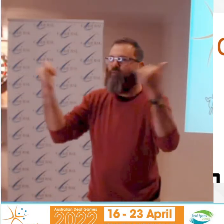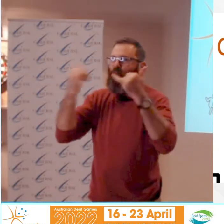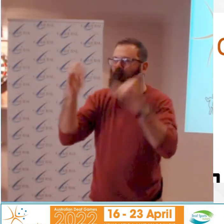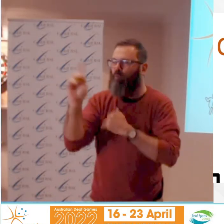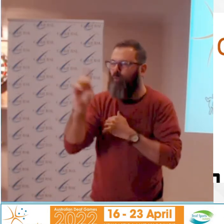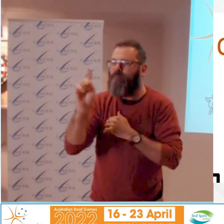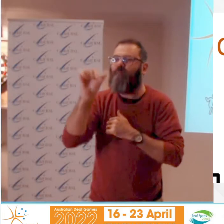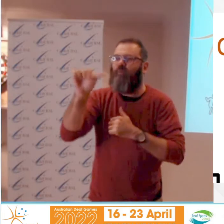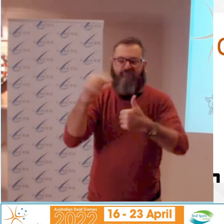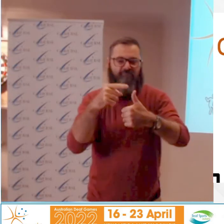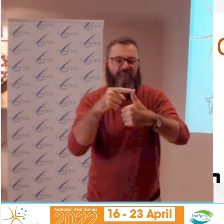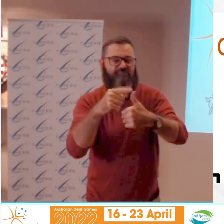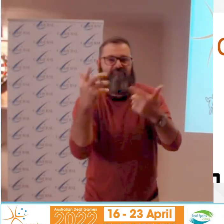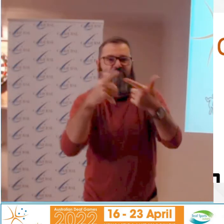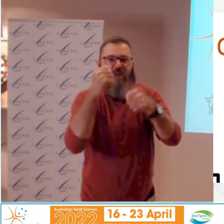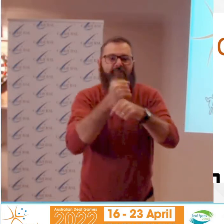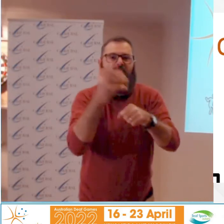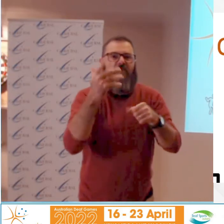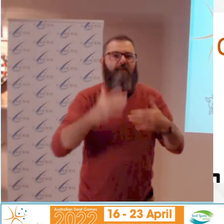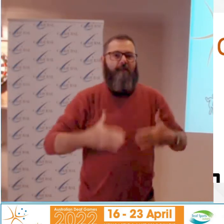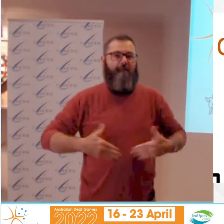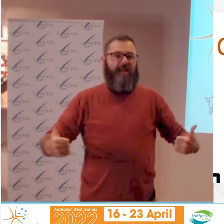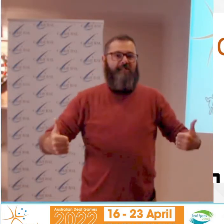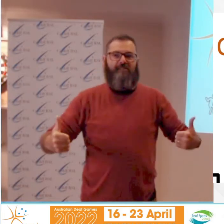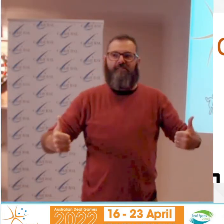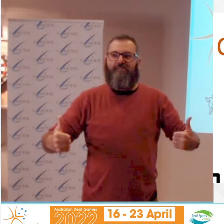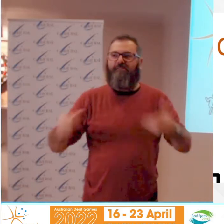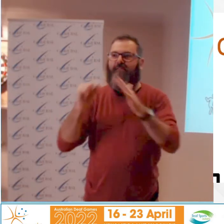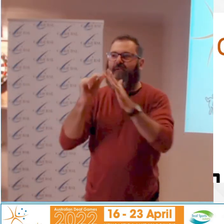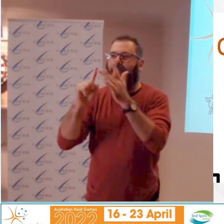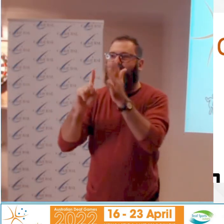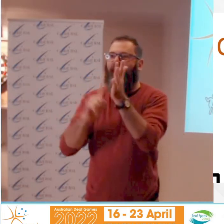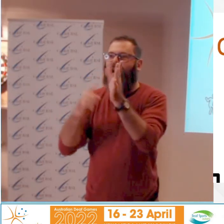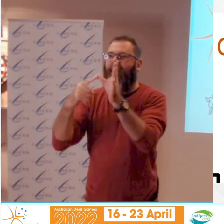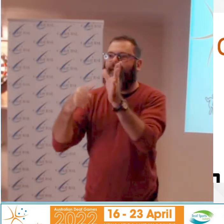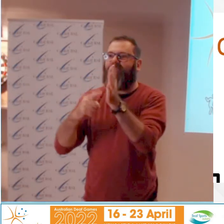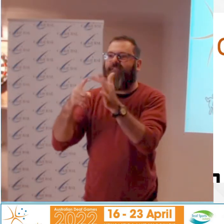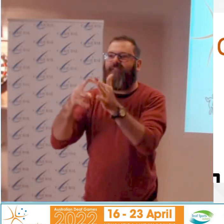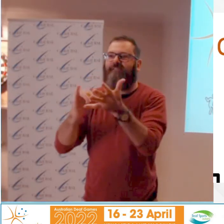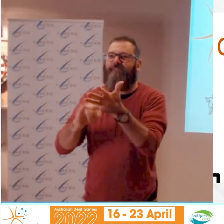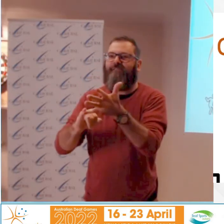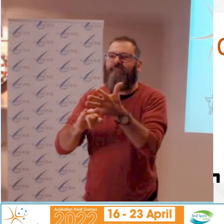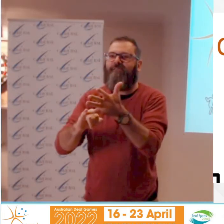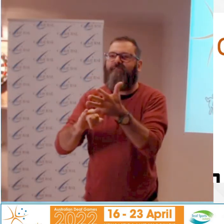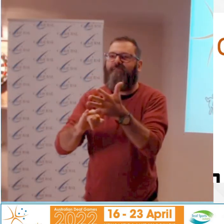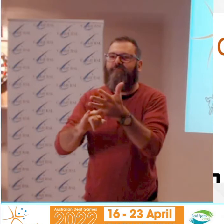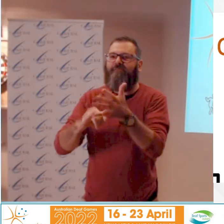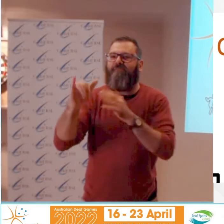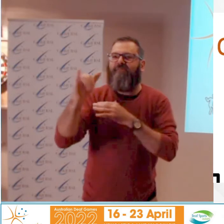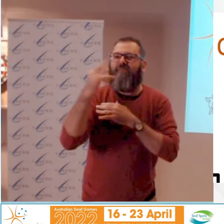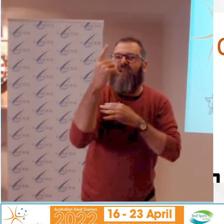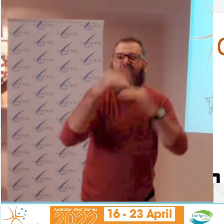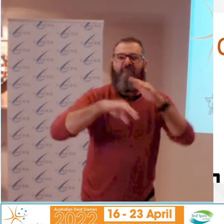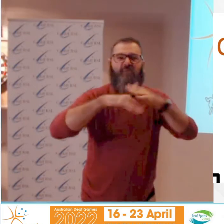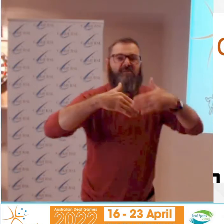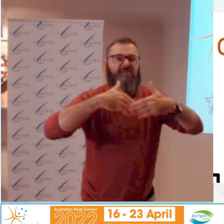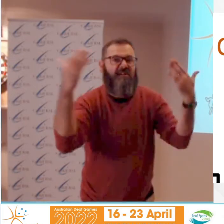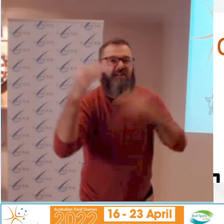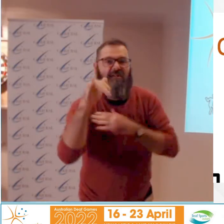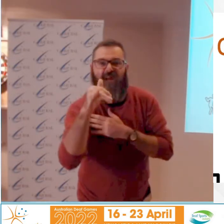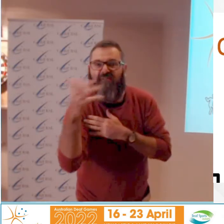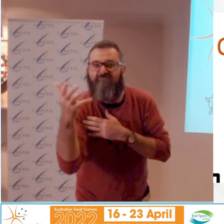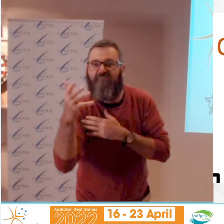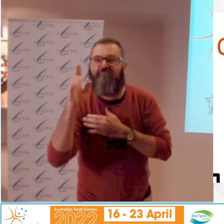then other events you want to go to so for example we will have the we'll have pilates we might have